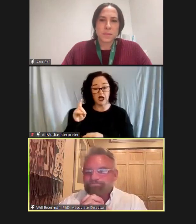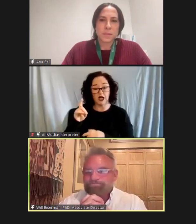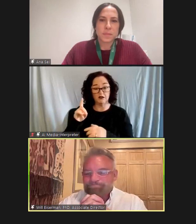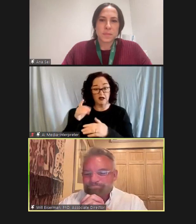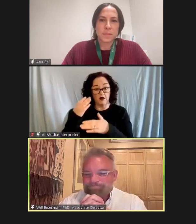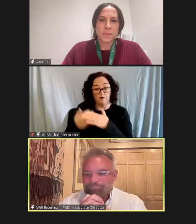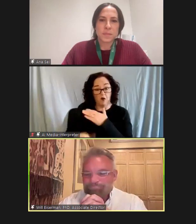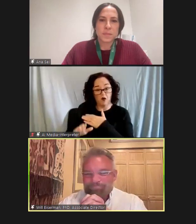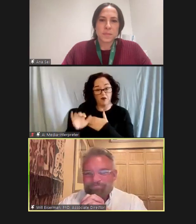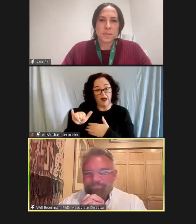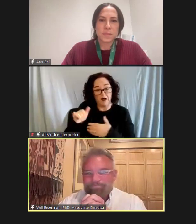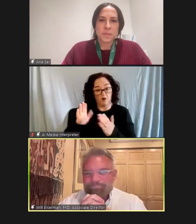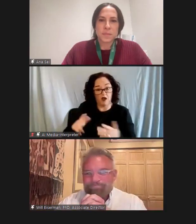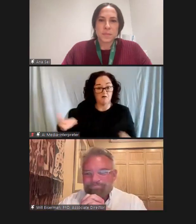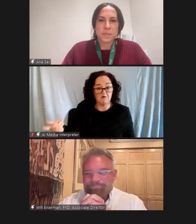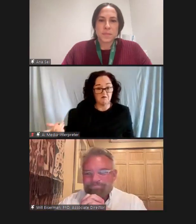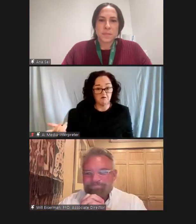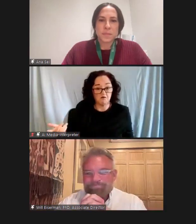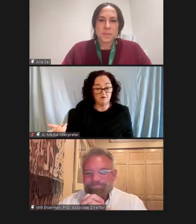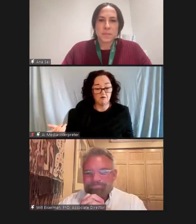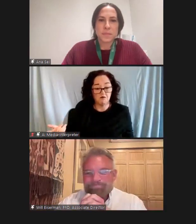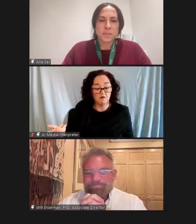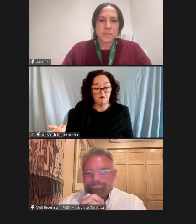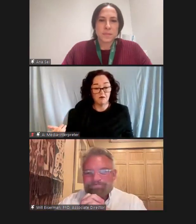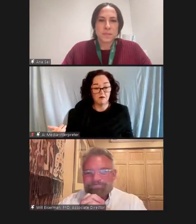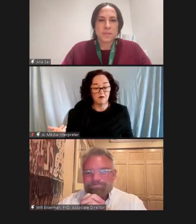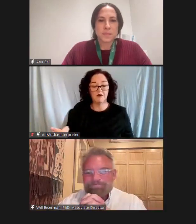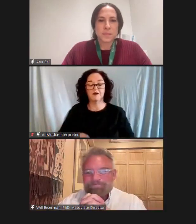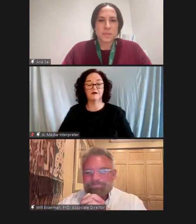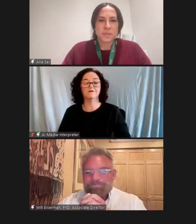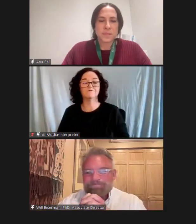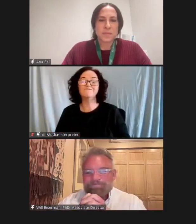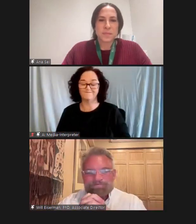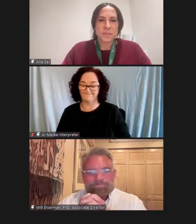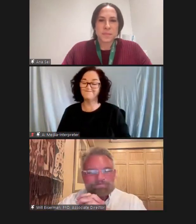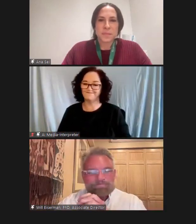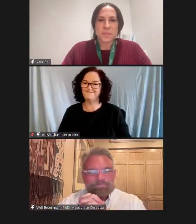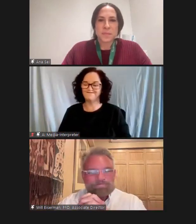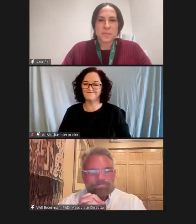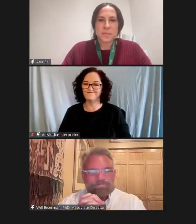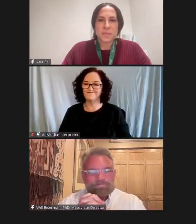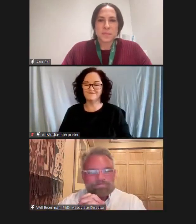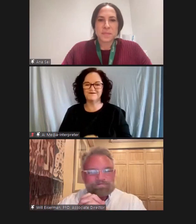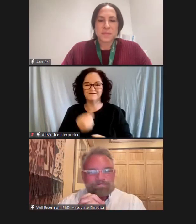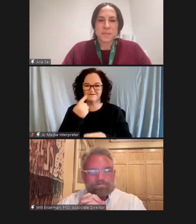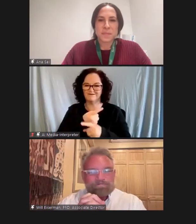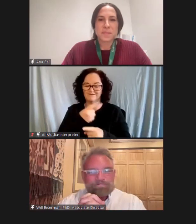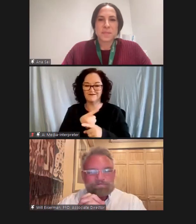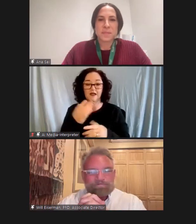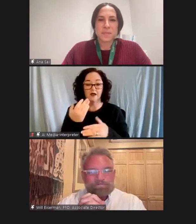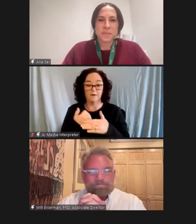level so you're right it is their born